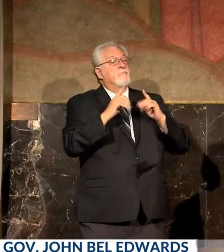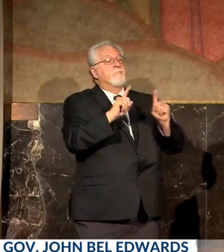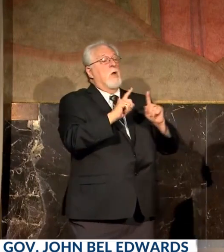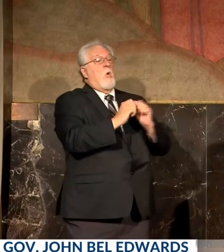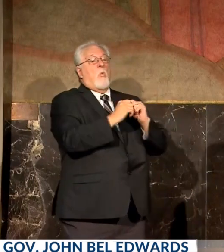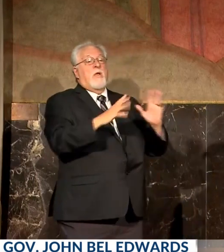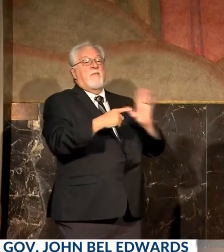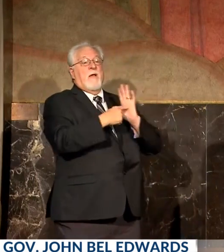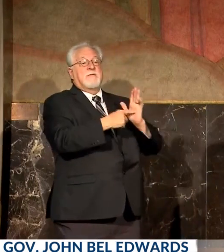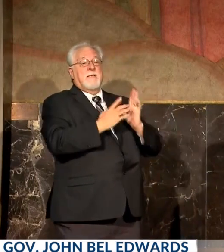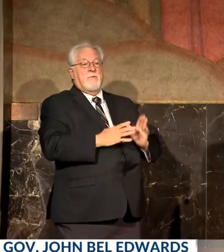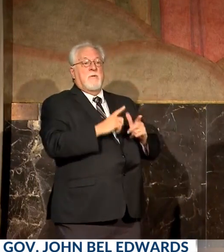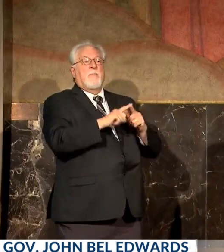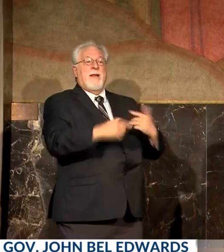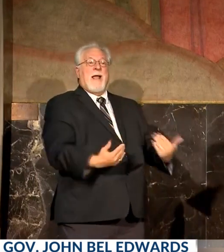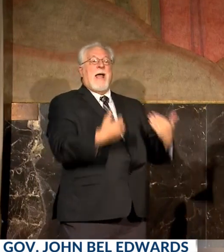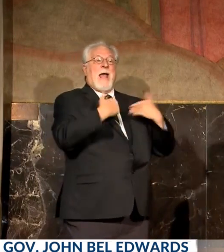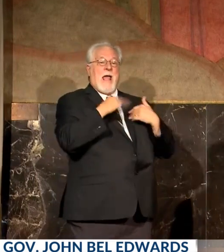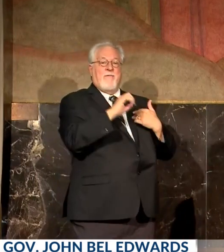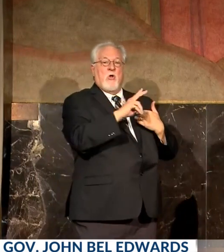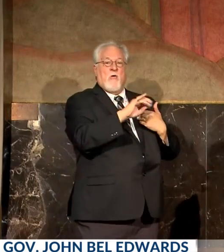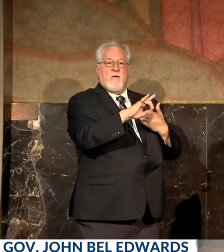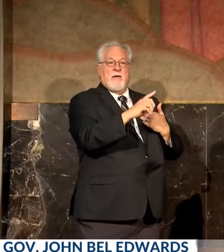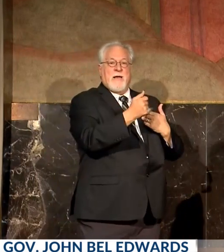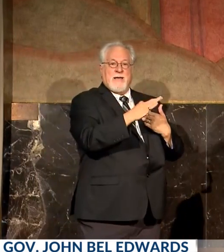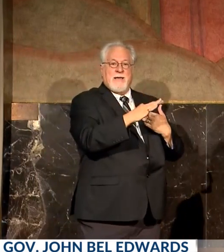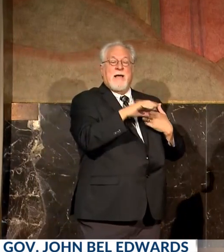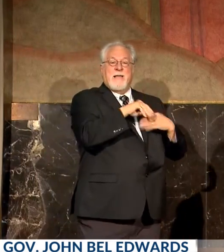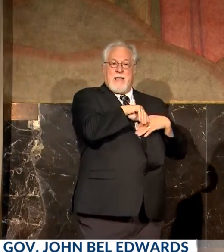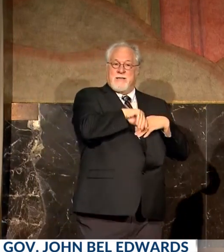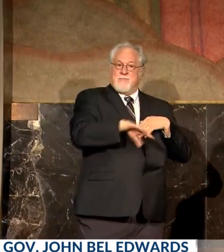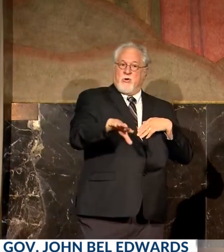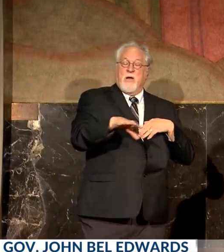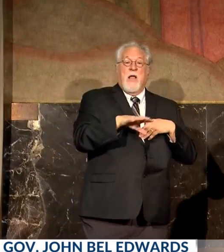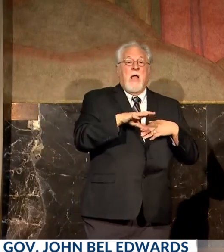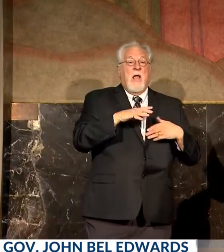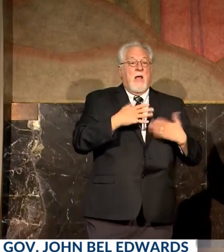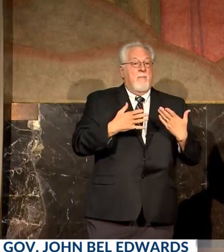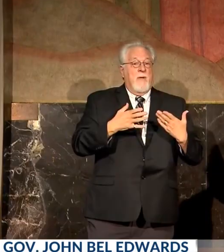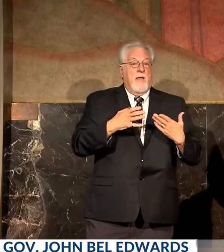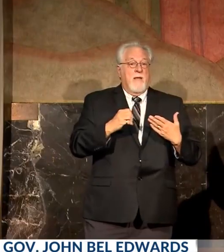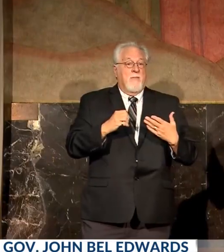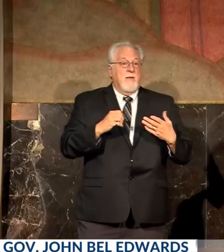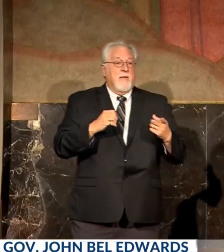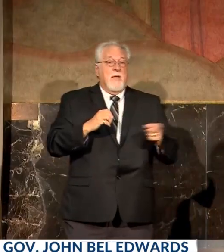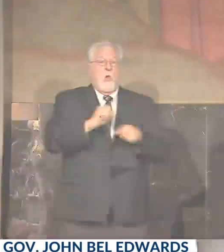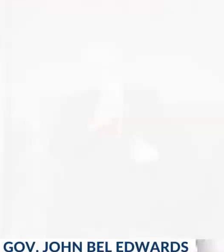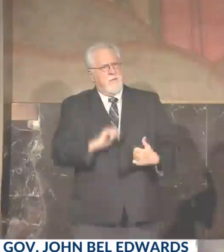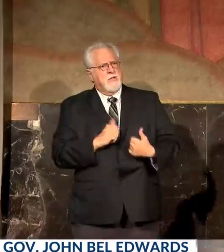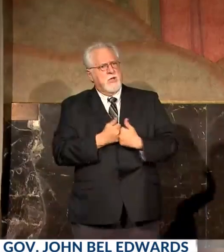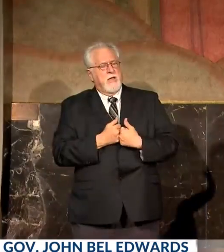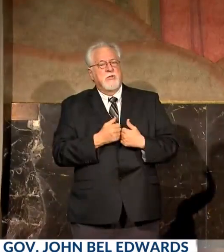worker. In a nursing home. Which is why we e testing staff we e testing residence we e testing staff and residents because we know that